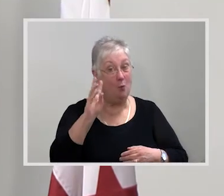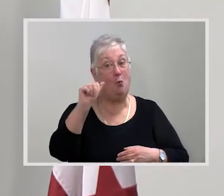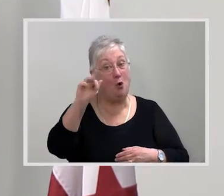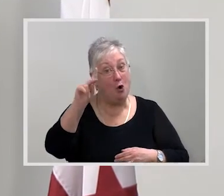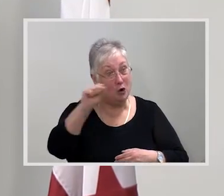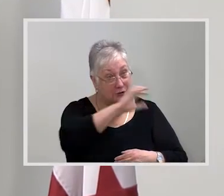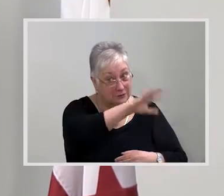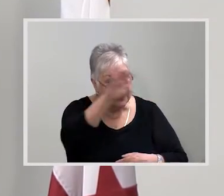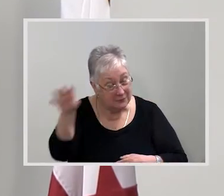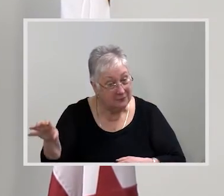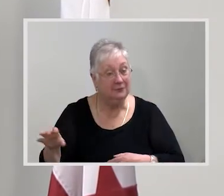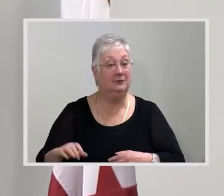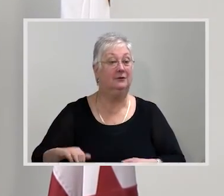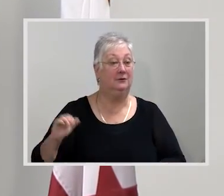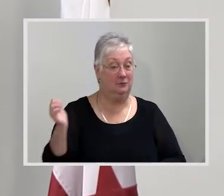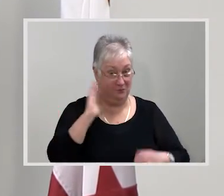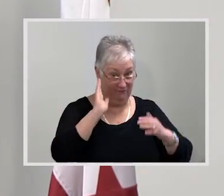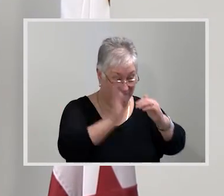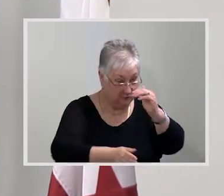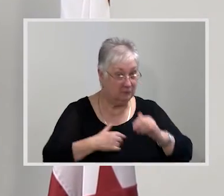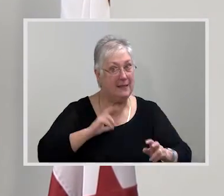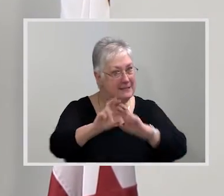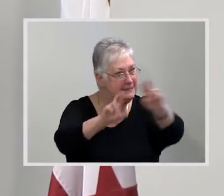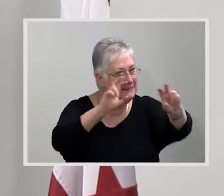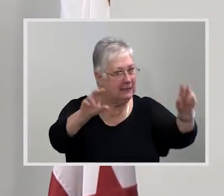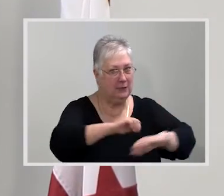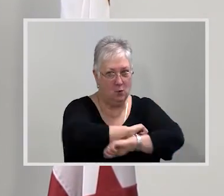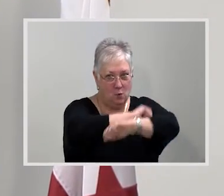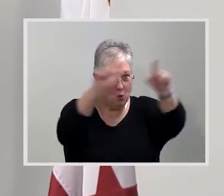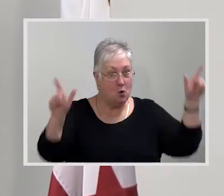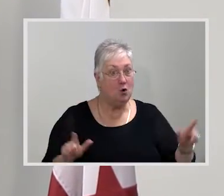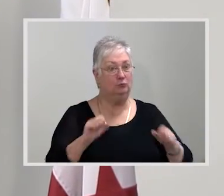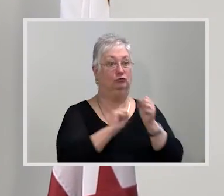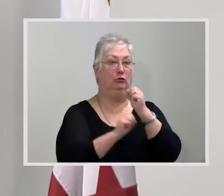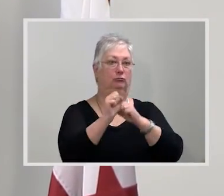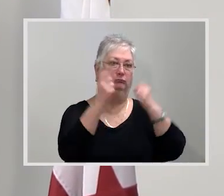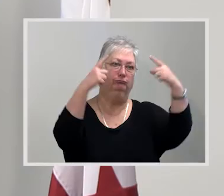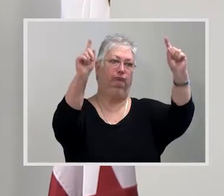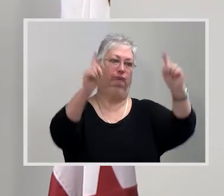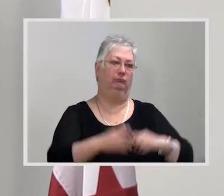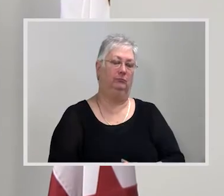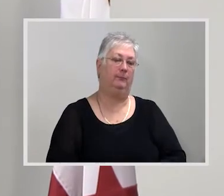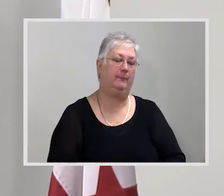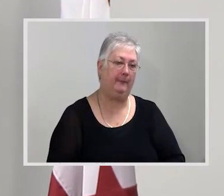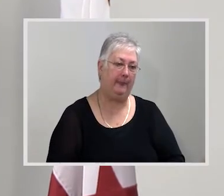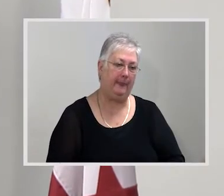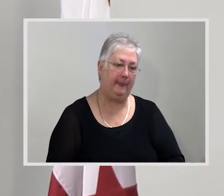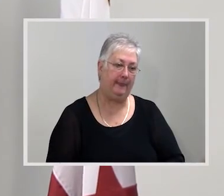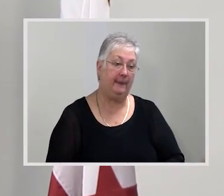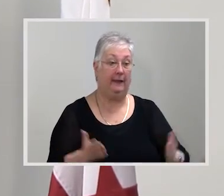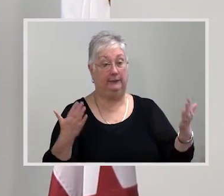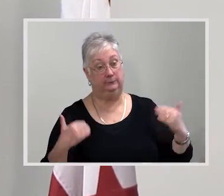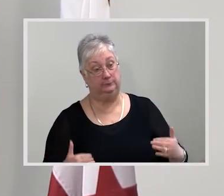GET THE JOB DONE. FINALLY, IN THE AREA OF HEALTH AND HUMAN SERVICES, WE HAVE DOUBLED DOWN IN A BIG WAY ENDING